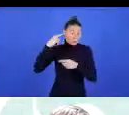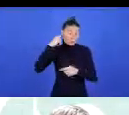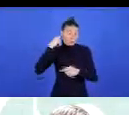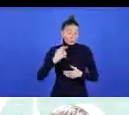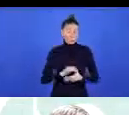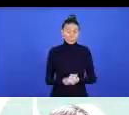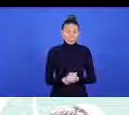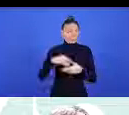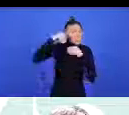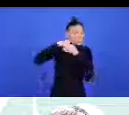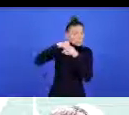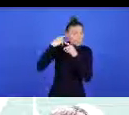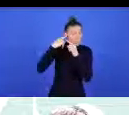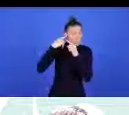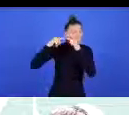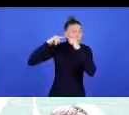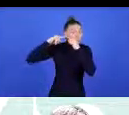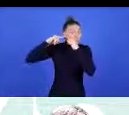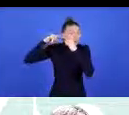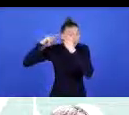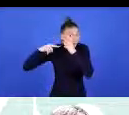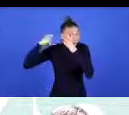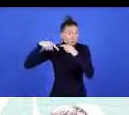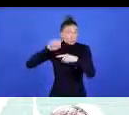implant. It has external and internal parts. The internal